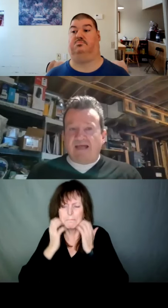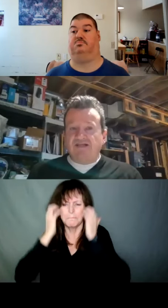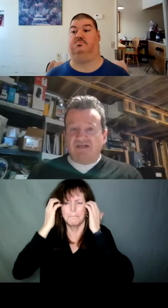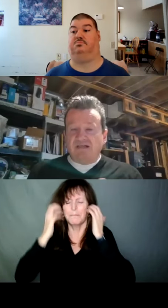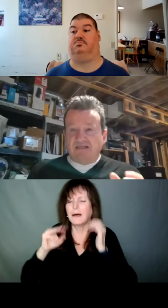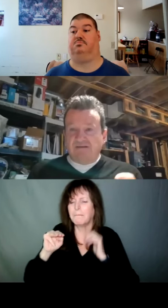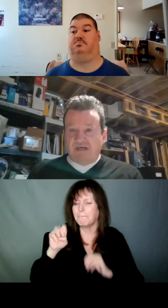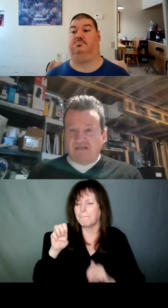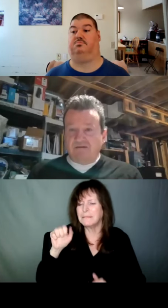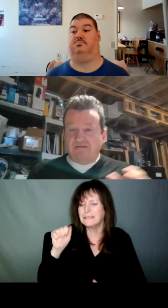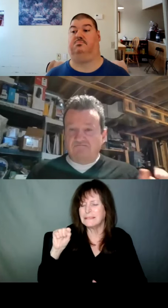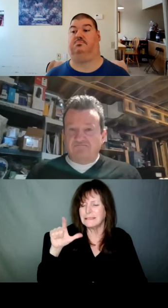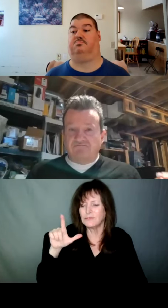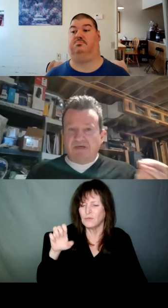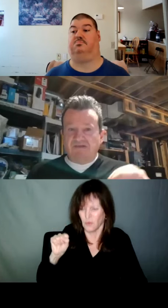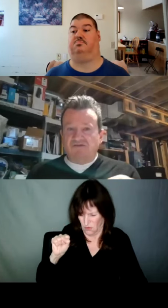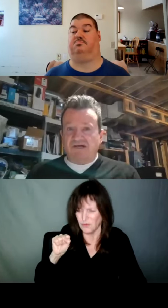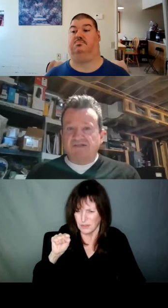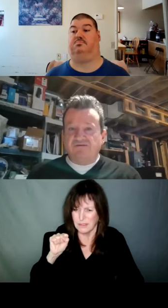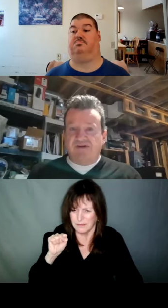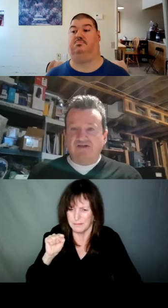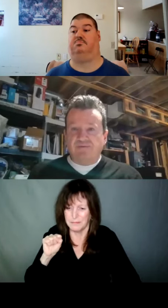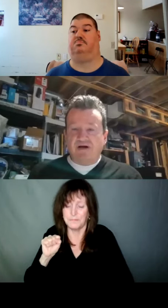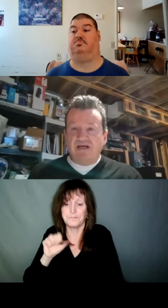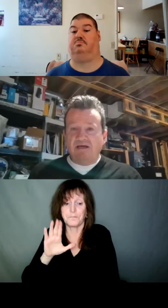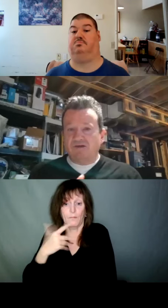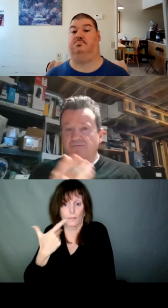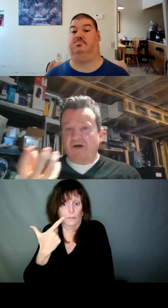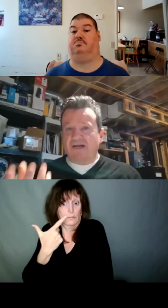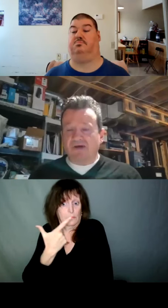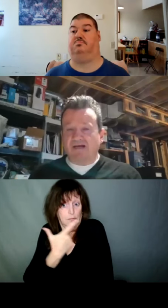Canada let's look at things like measles.